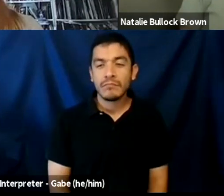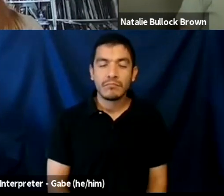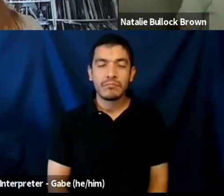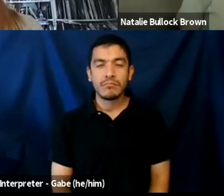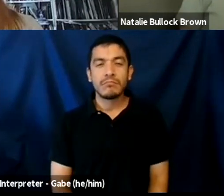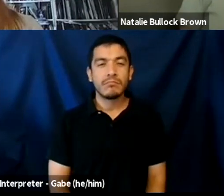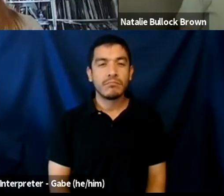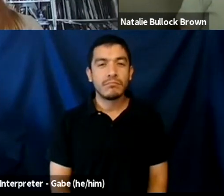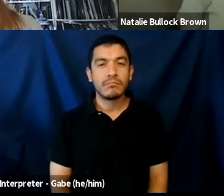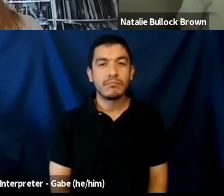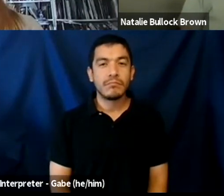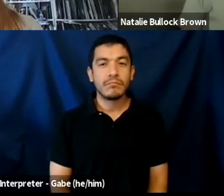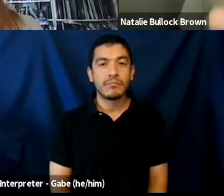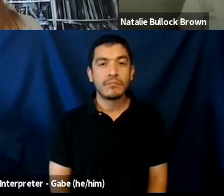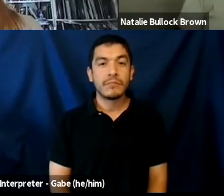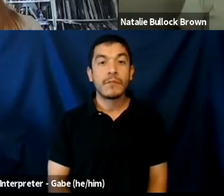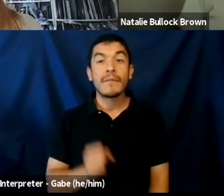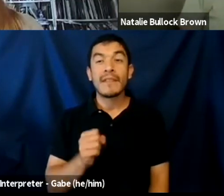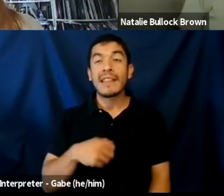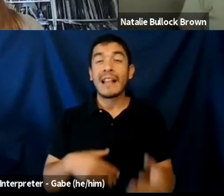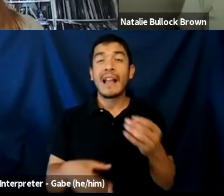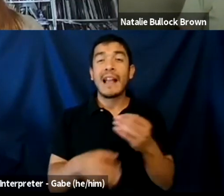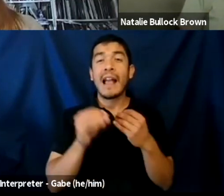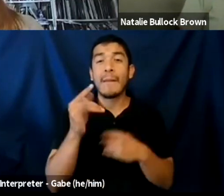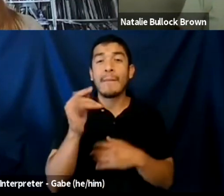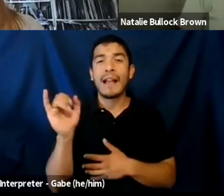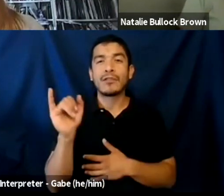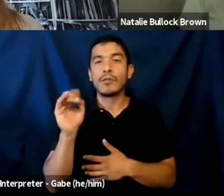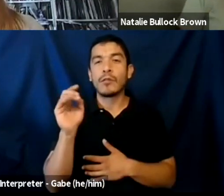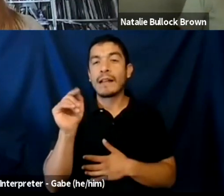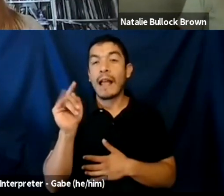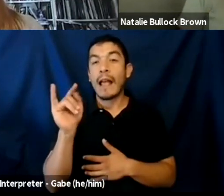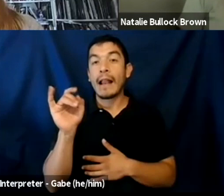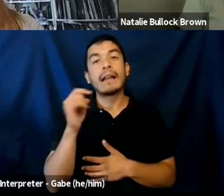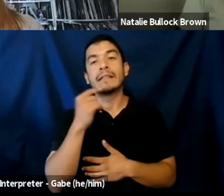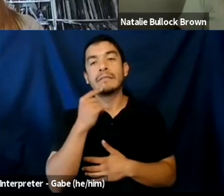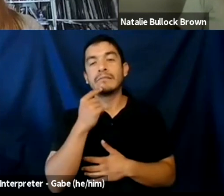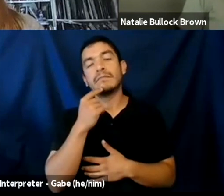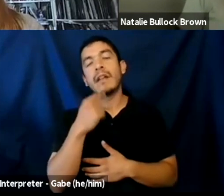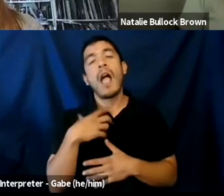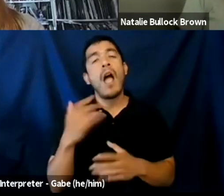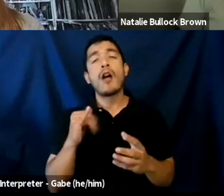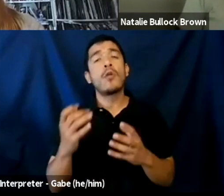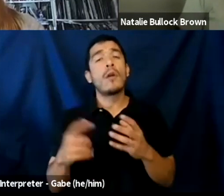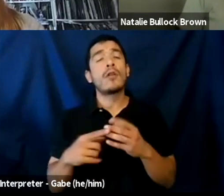Can I just add, Maggie? Very briefly, I just wanna also add that I think we have to, as filmmakers,